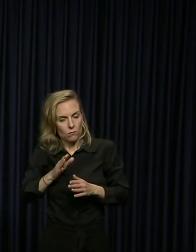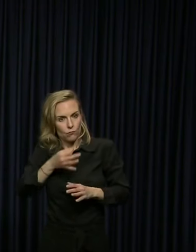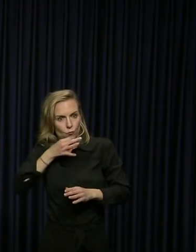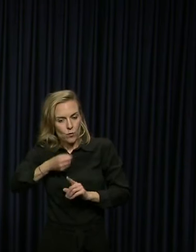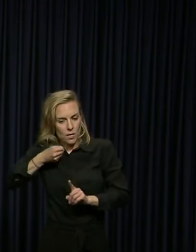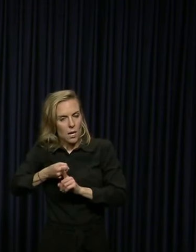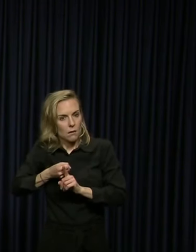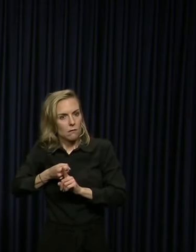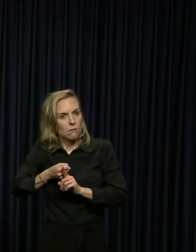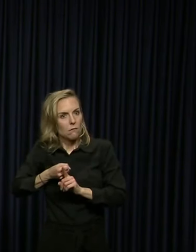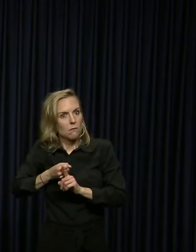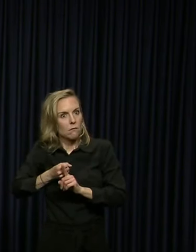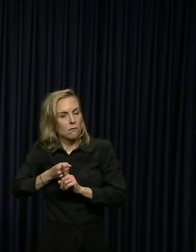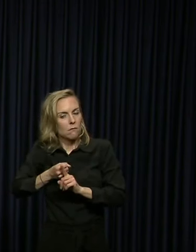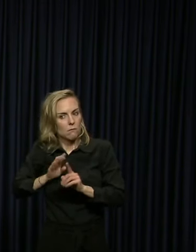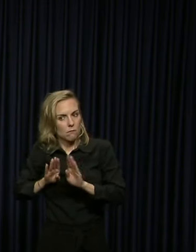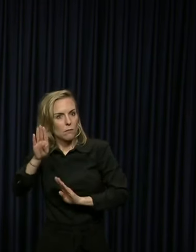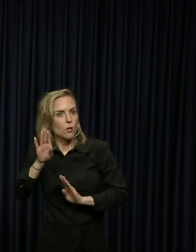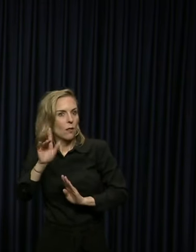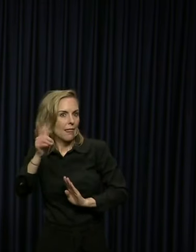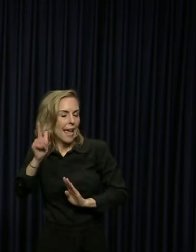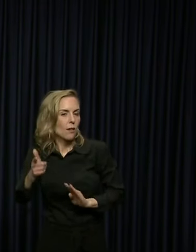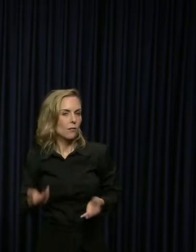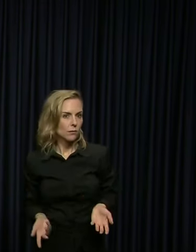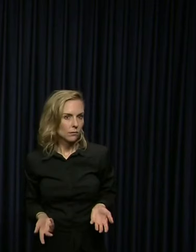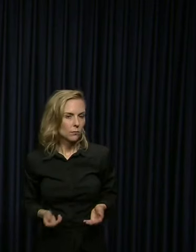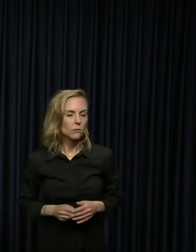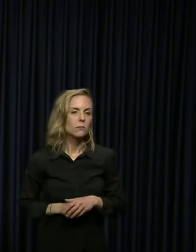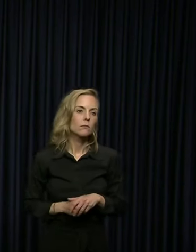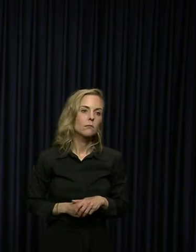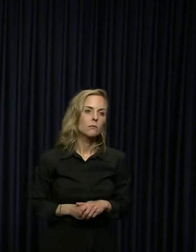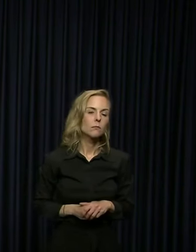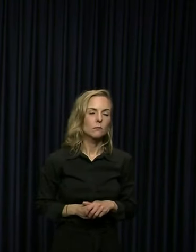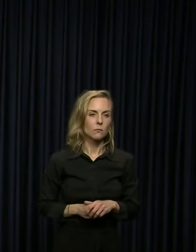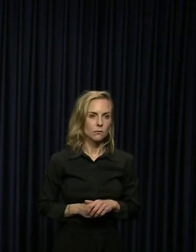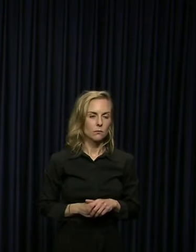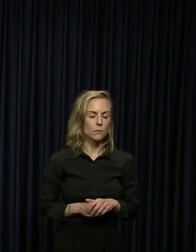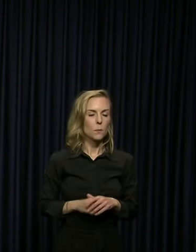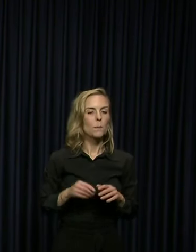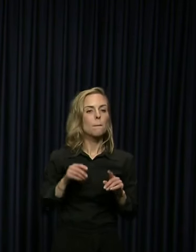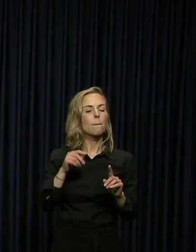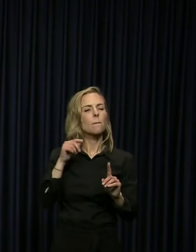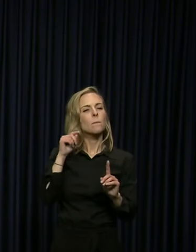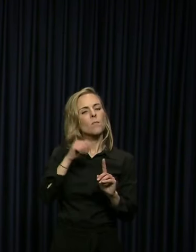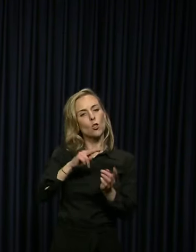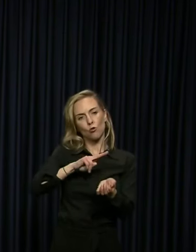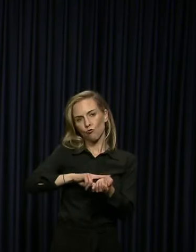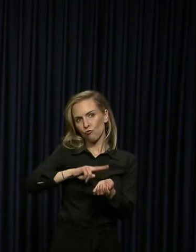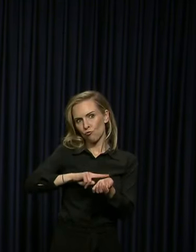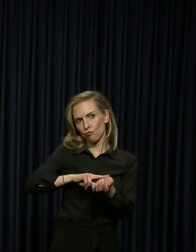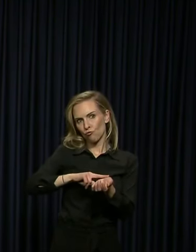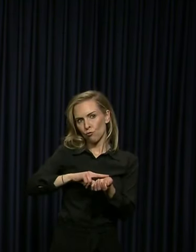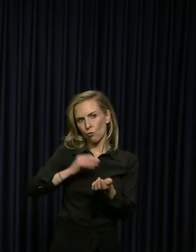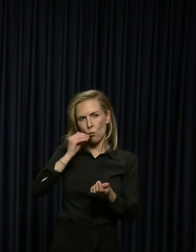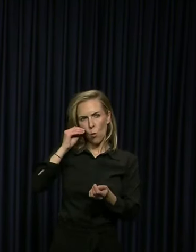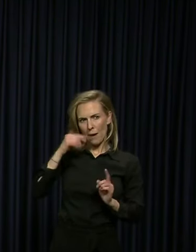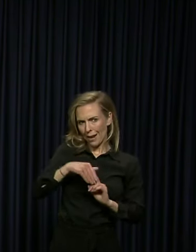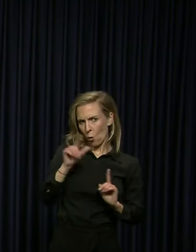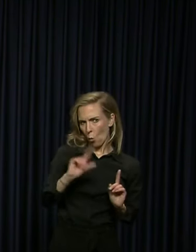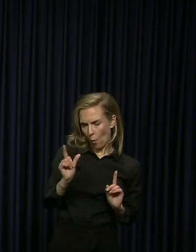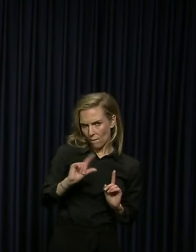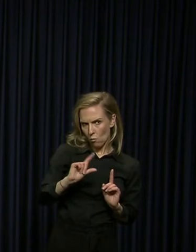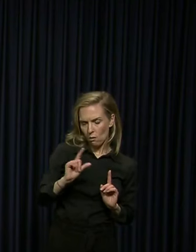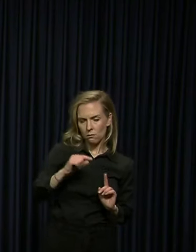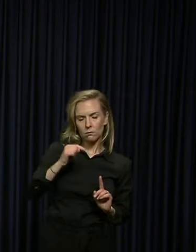THE HEALTH CARE CAPACITY.